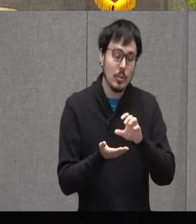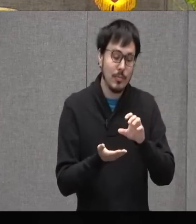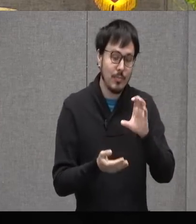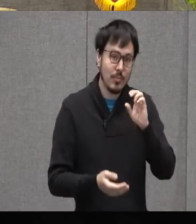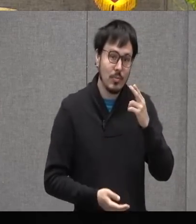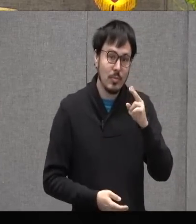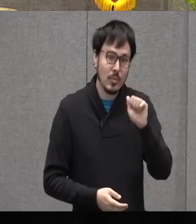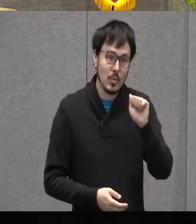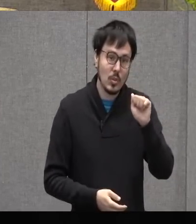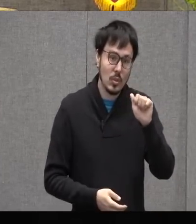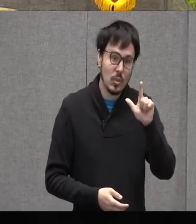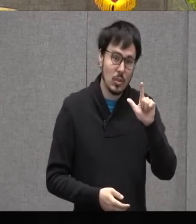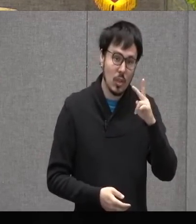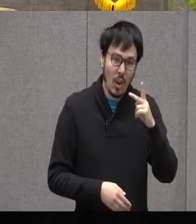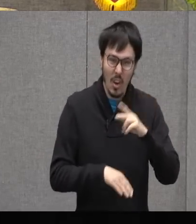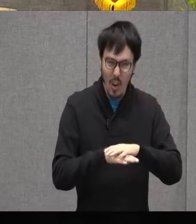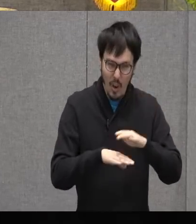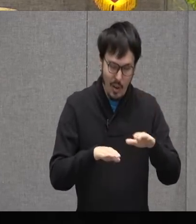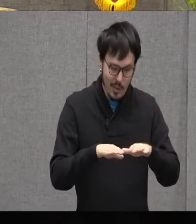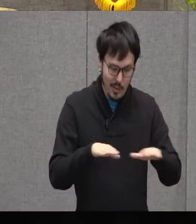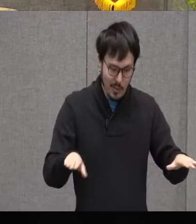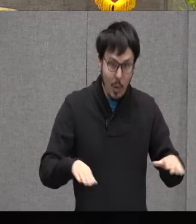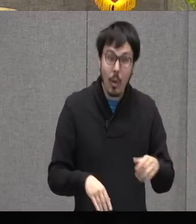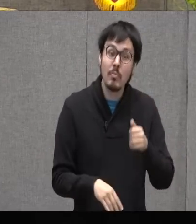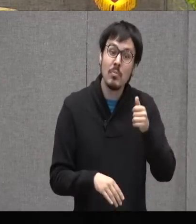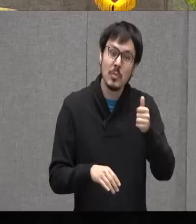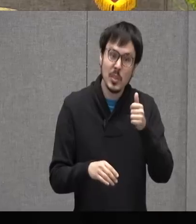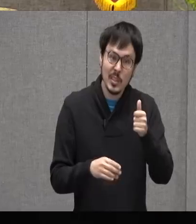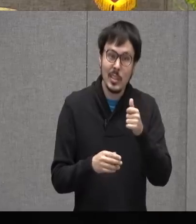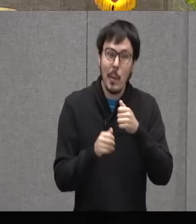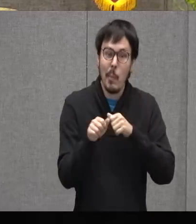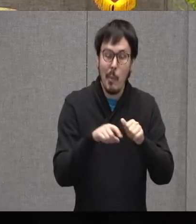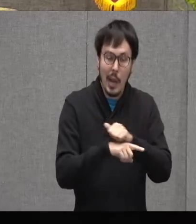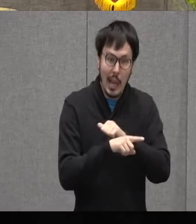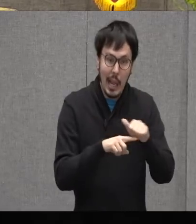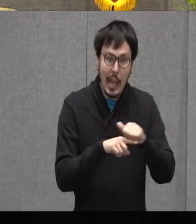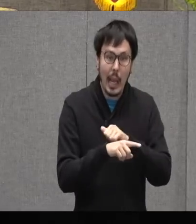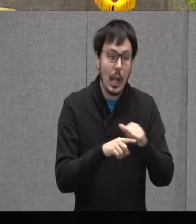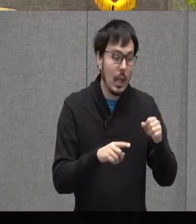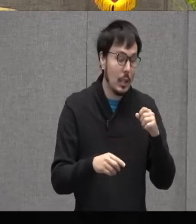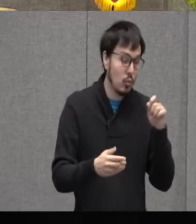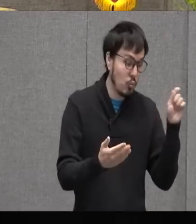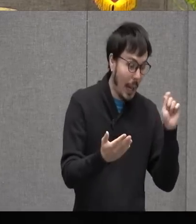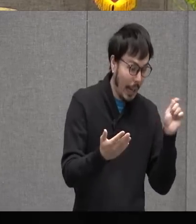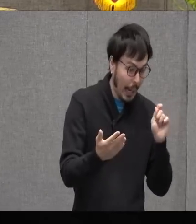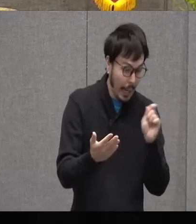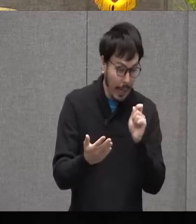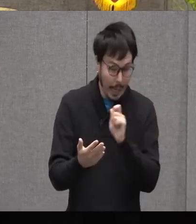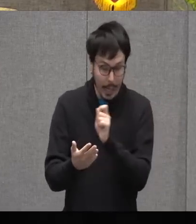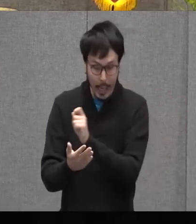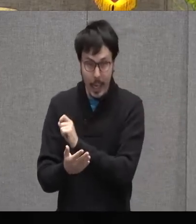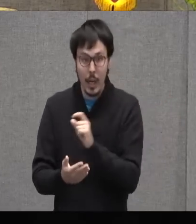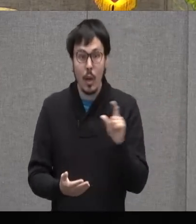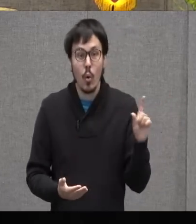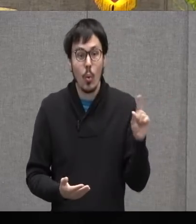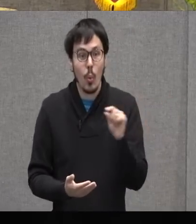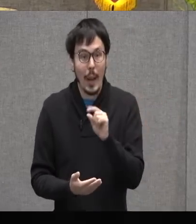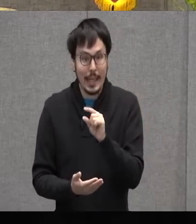all the way to 20 and then practice counting them. Today we're gonna start with the number 20